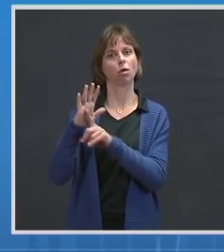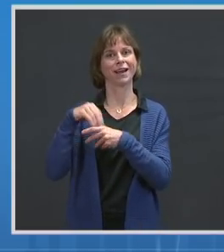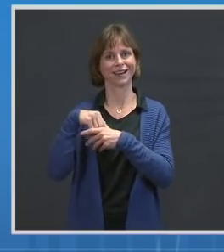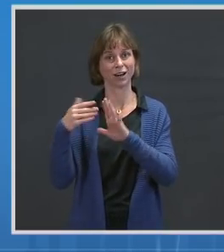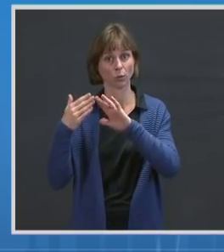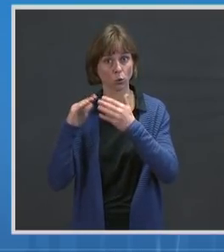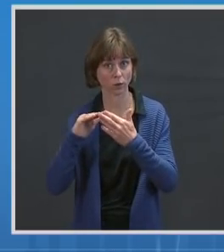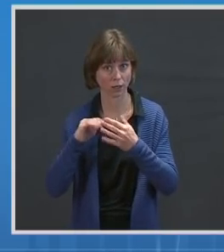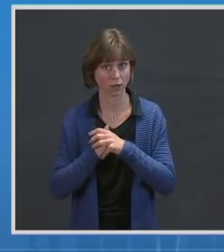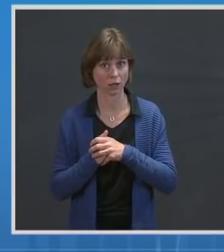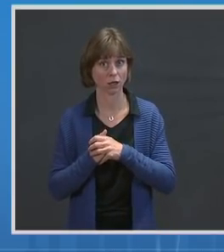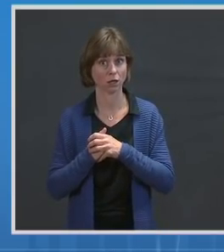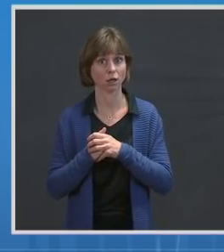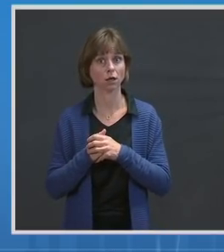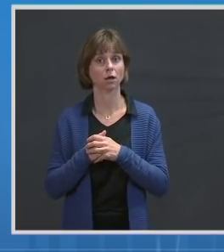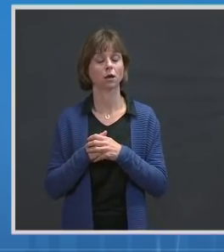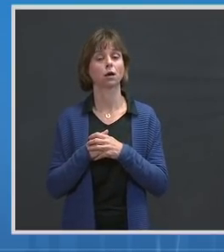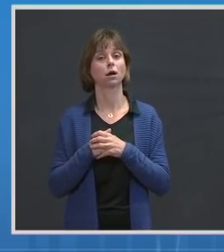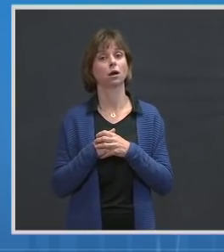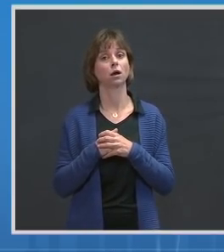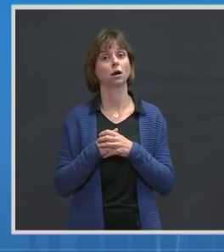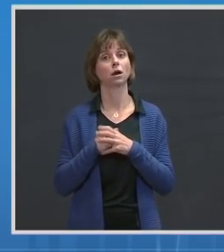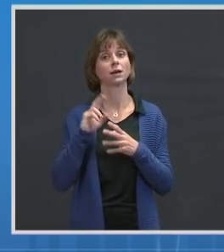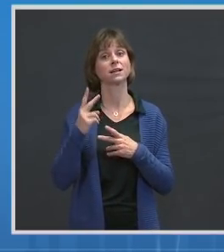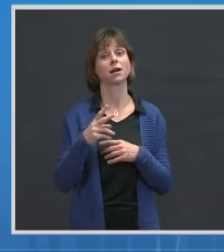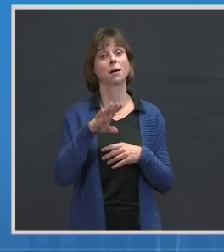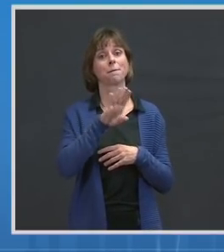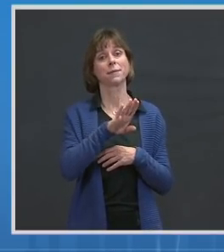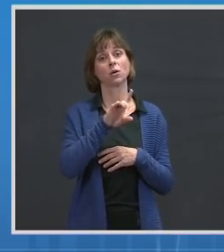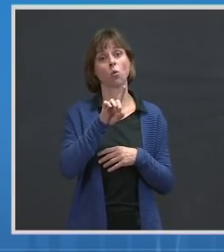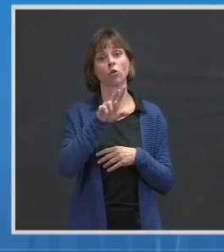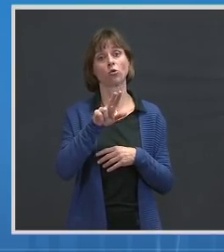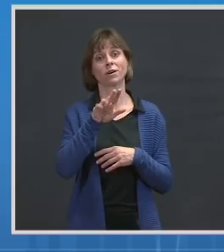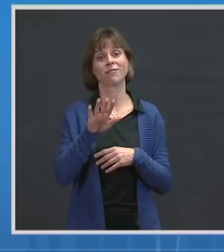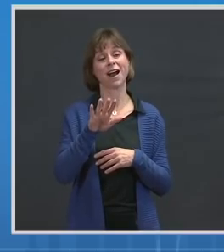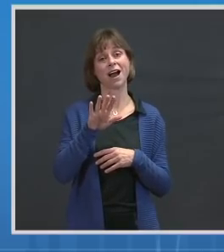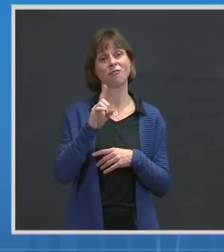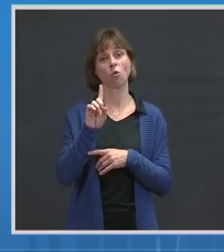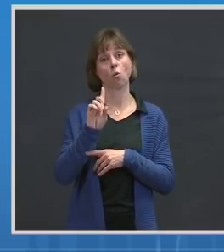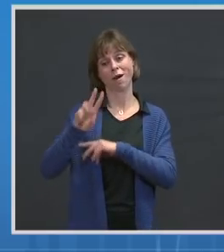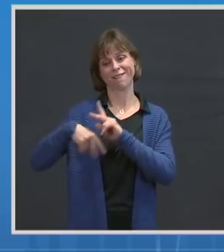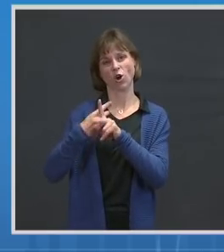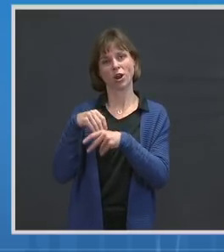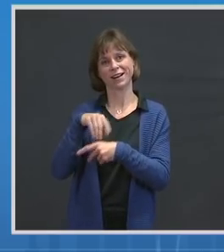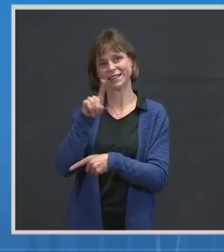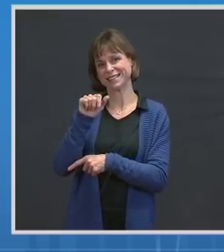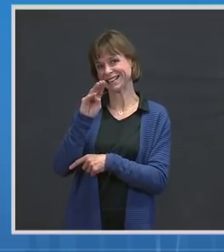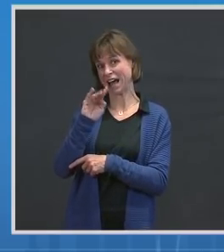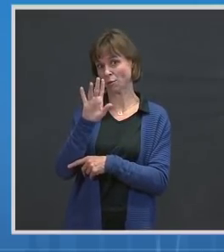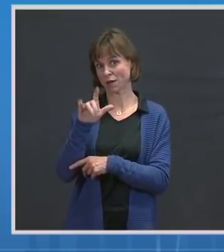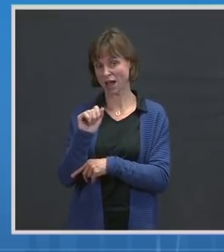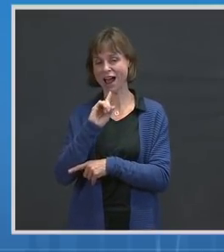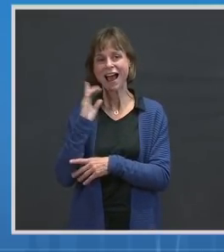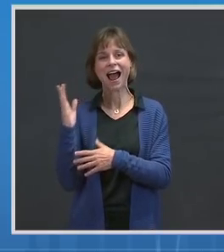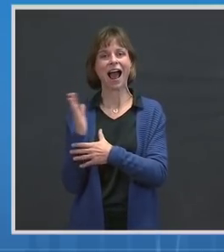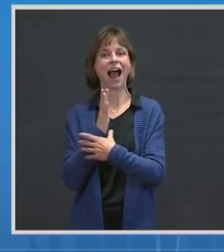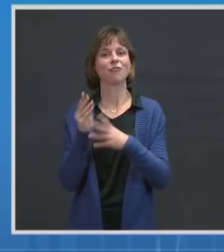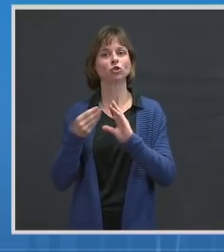the initial spread of the B1351 variant in Zambia, where the average number of daily confirmed COVID-19 cases